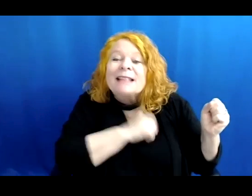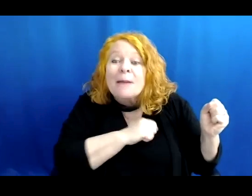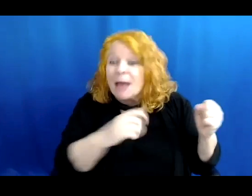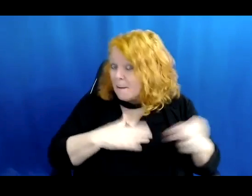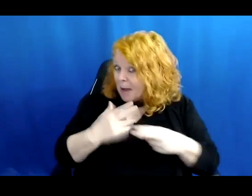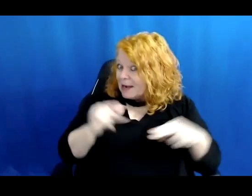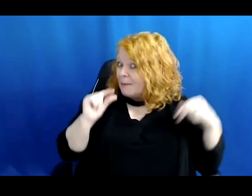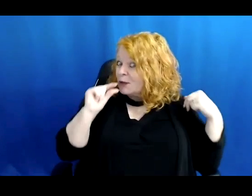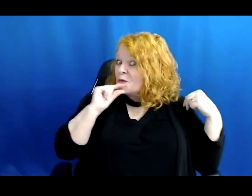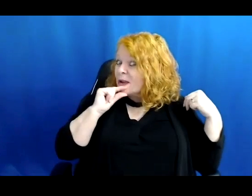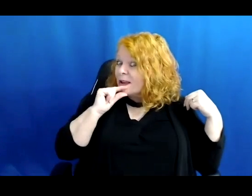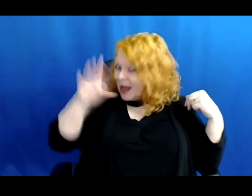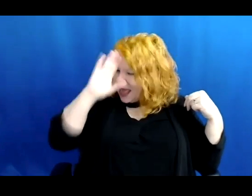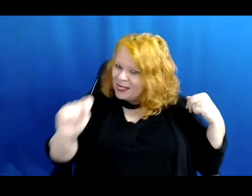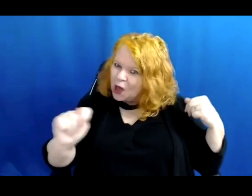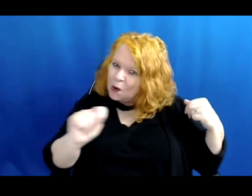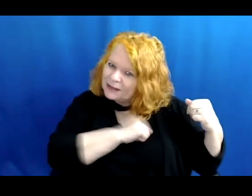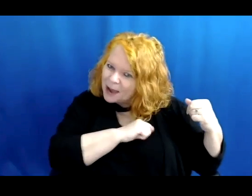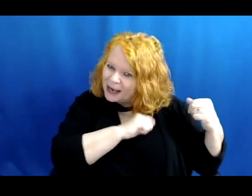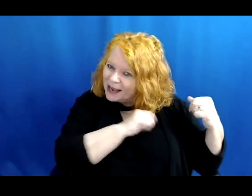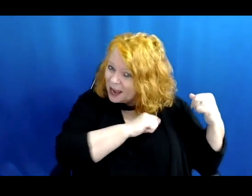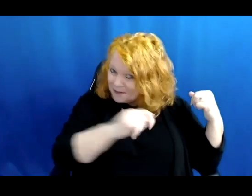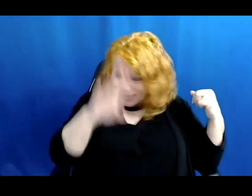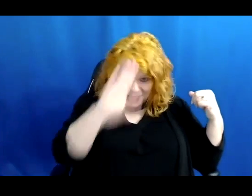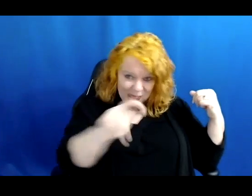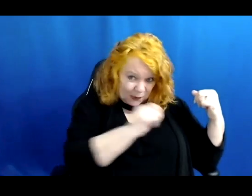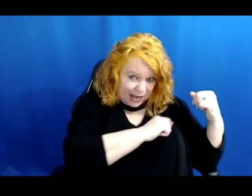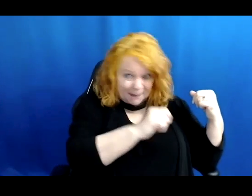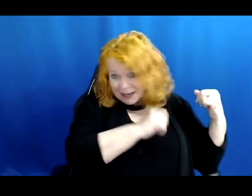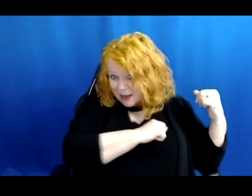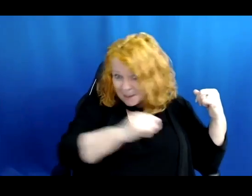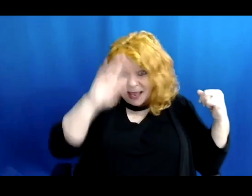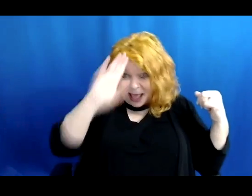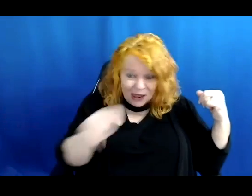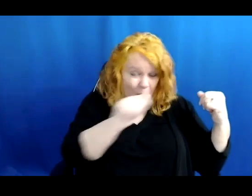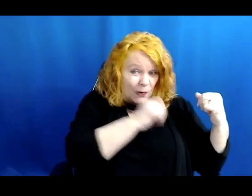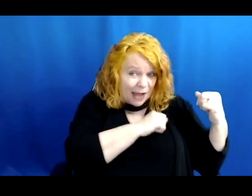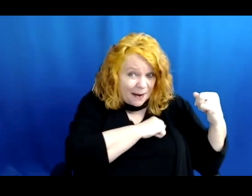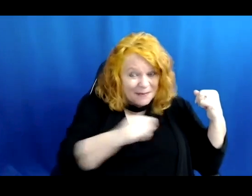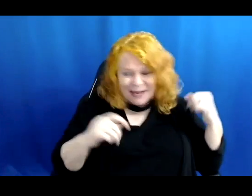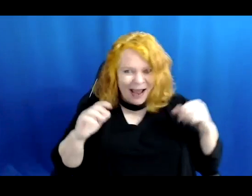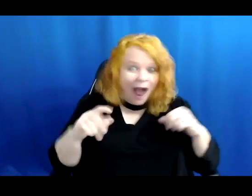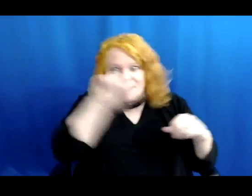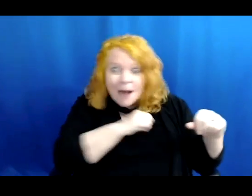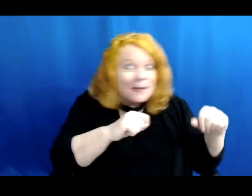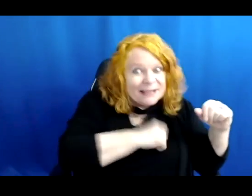Hello Tommy. Tommy, Tommy, hello Tommy. Tommy Tommy, hello Tommy. Tommy Tommy, hello Tommy.